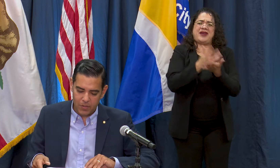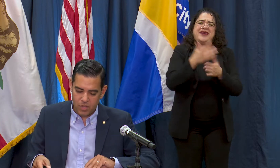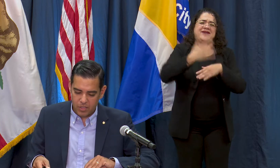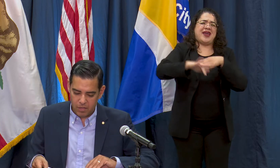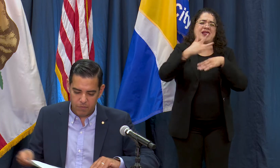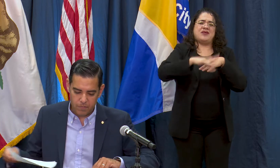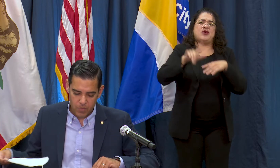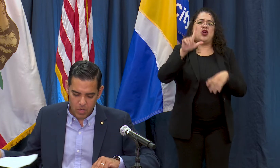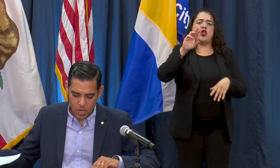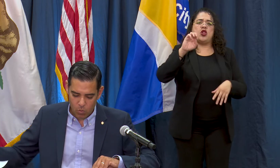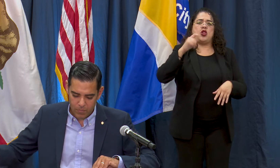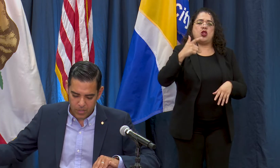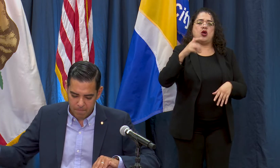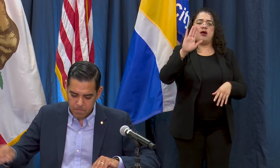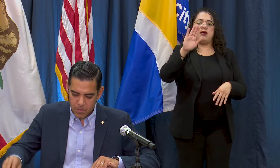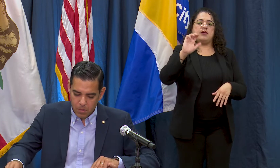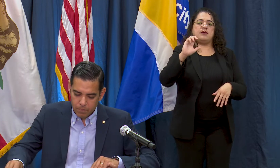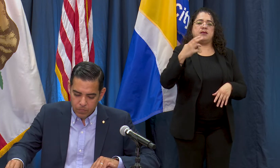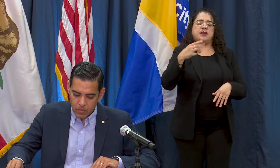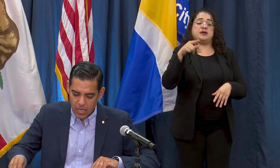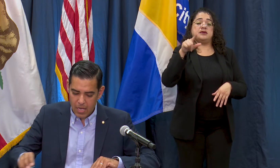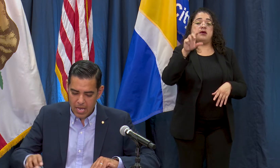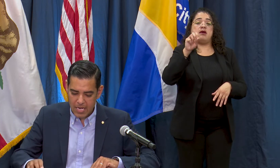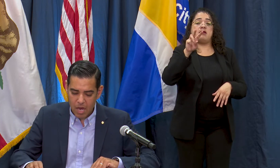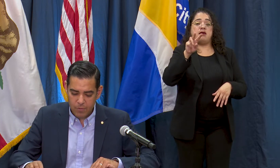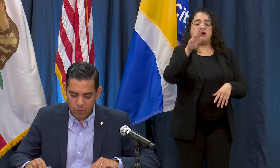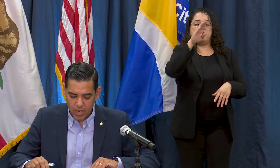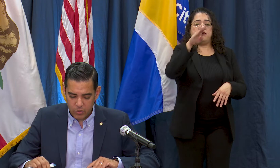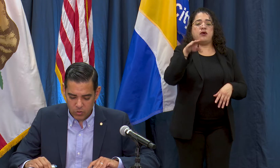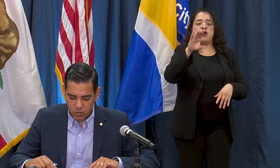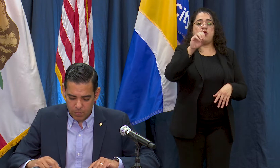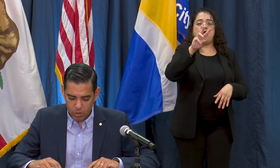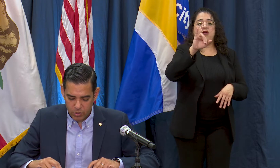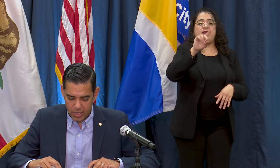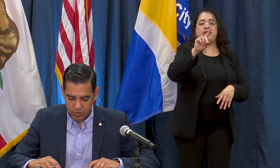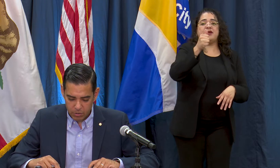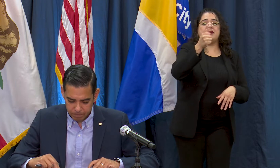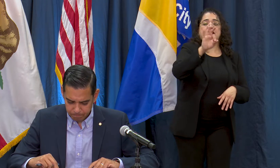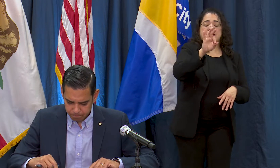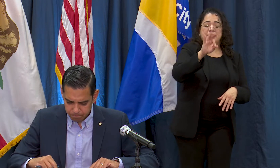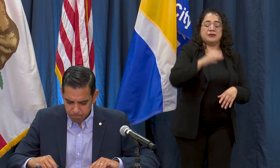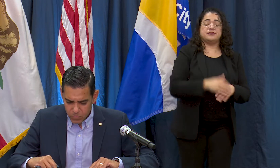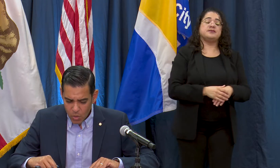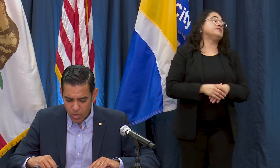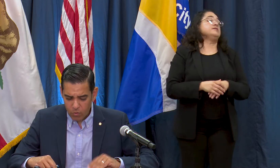LongBeach.gov website. Now before I introduce our Port Director, I want to